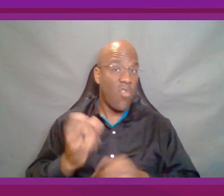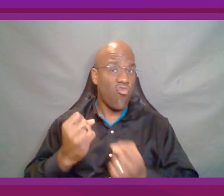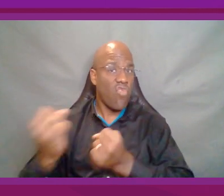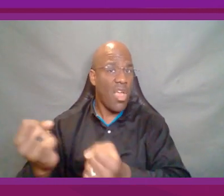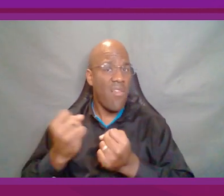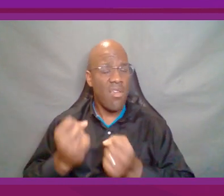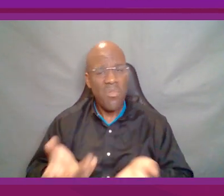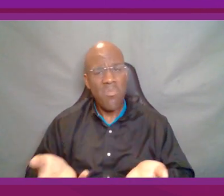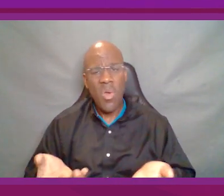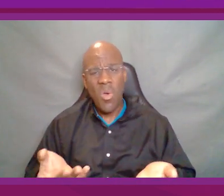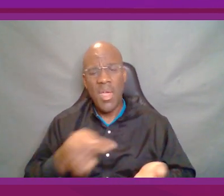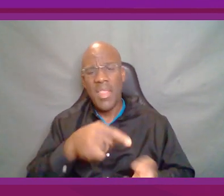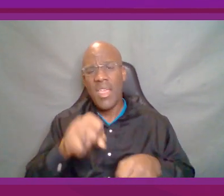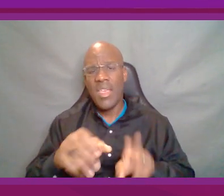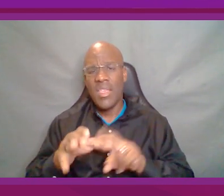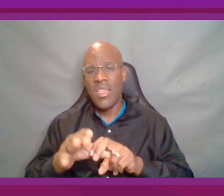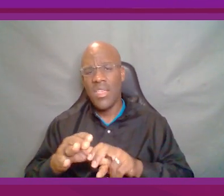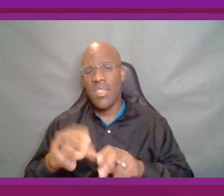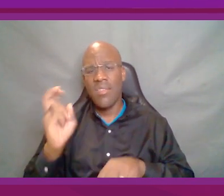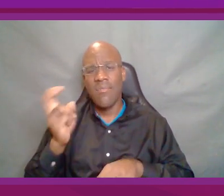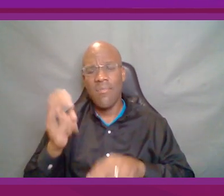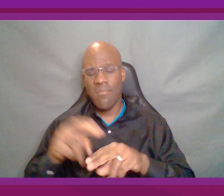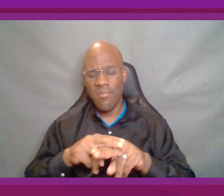drive, they could get around through public transport